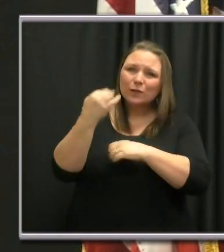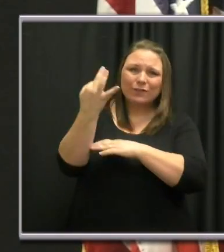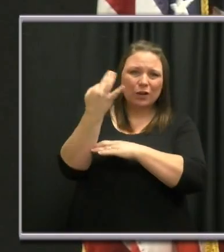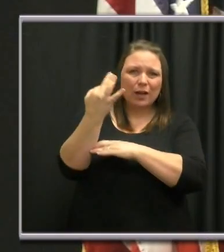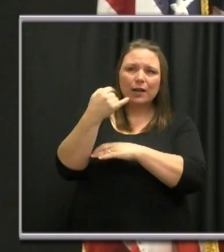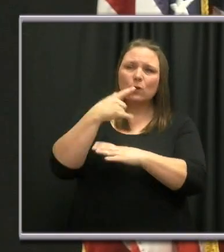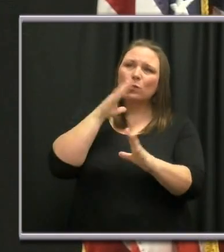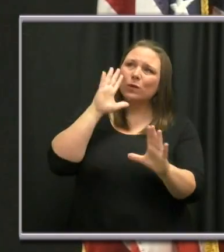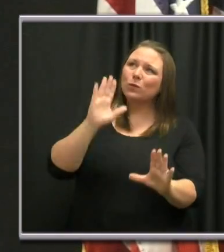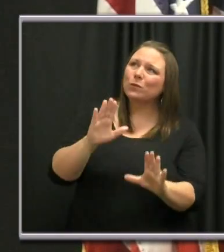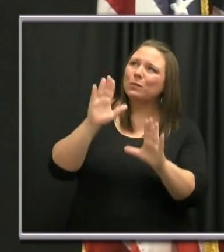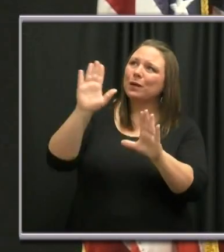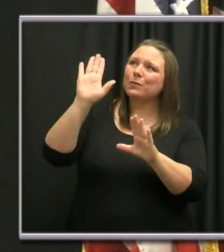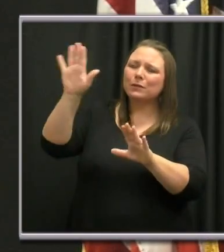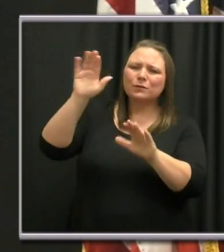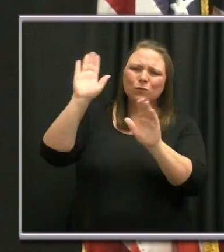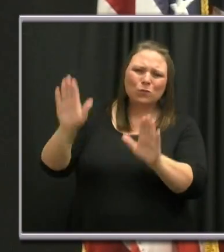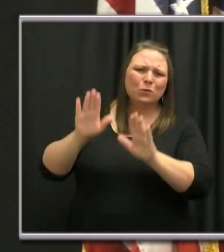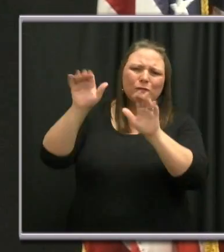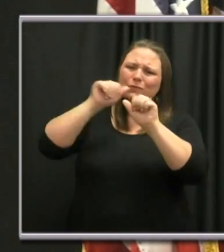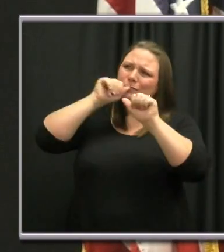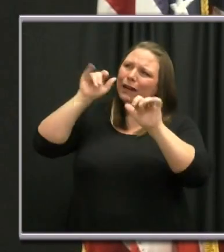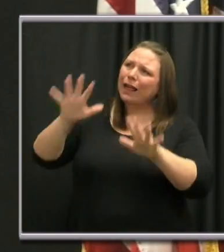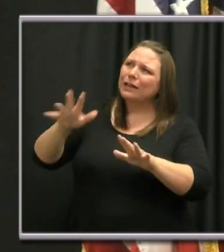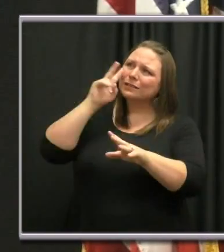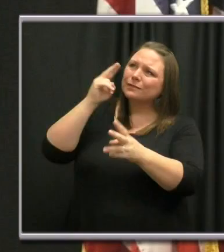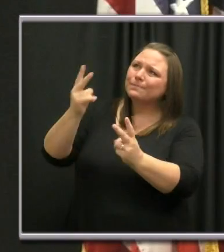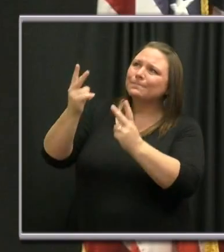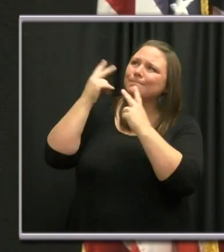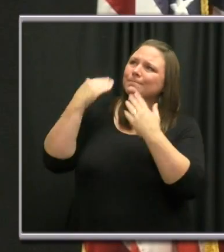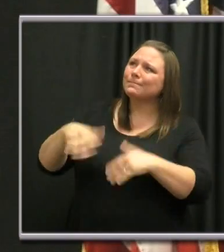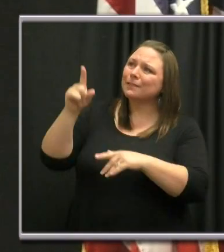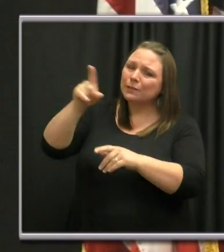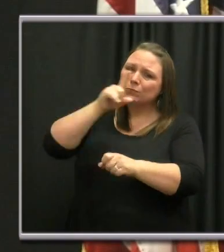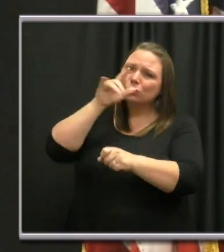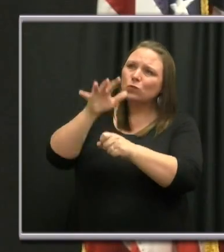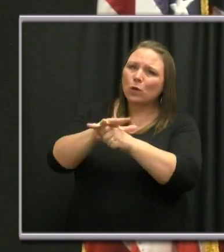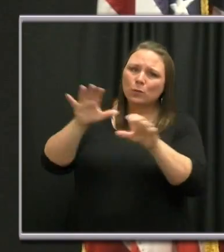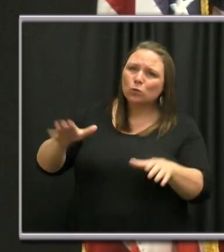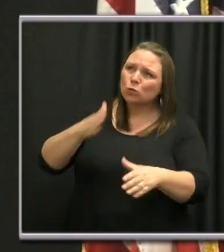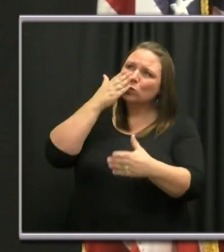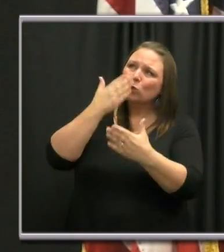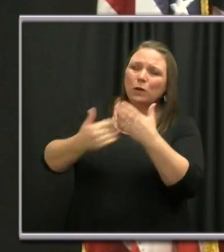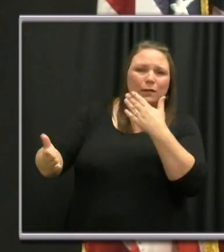GOOD FRIDAY IN WHICH WE REMEMBER A WONDERFUL BLESSING